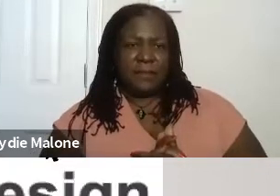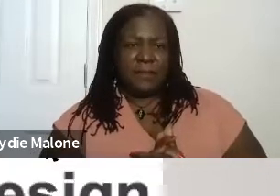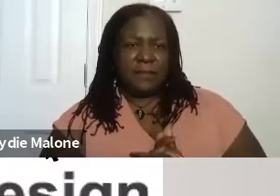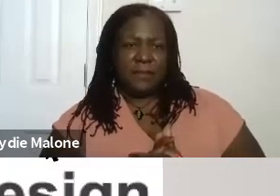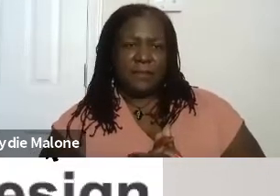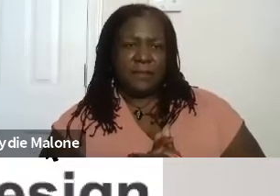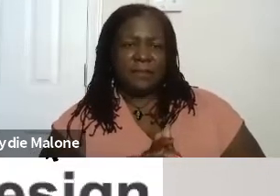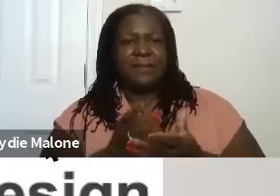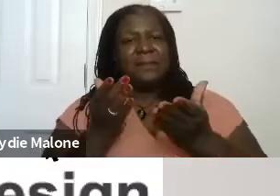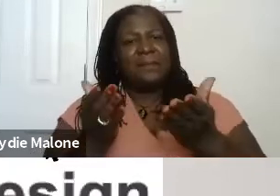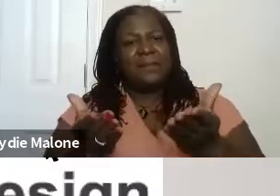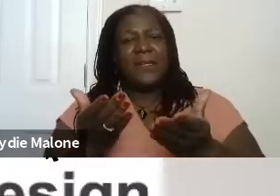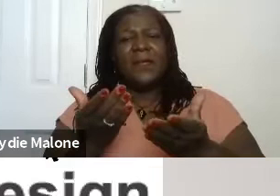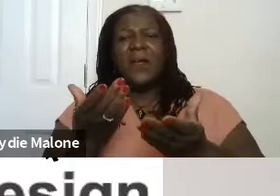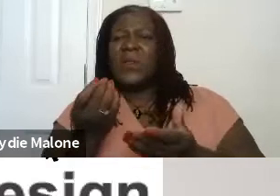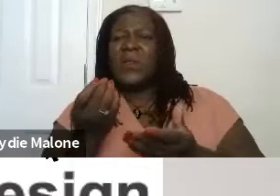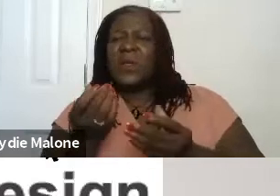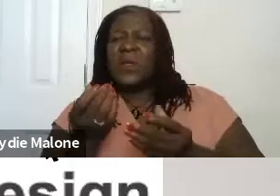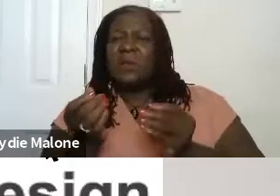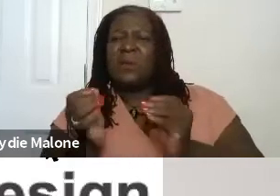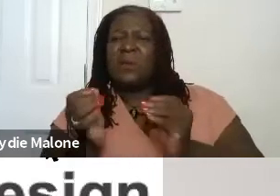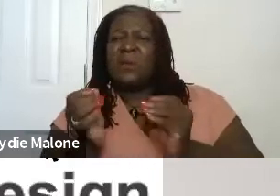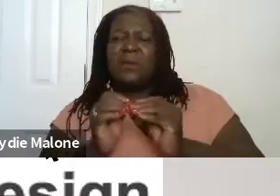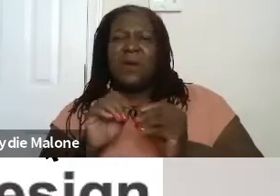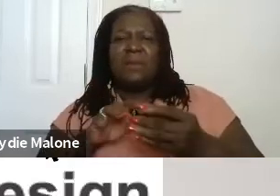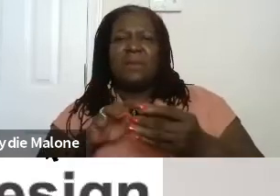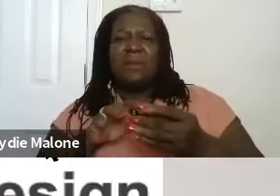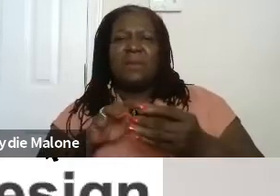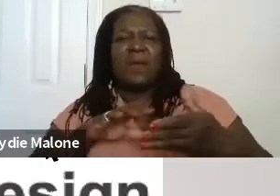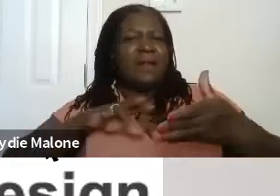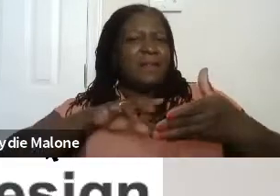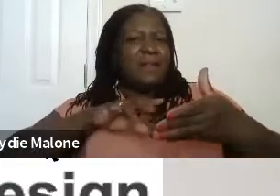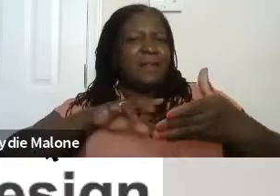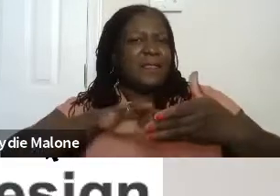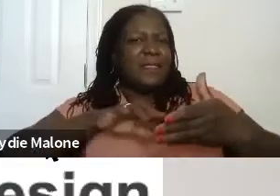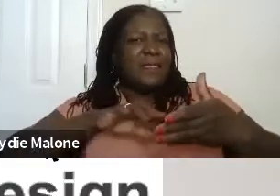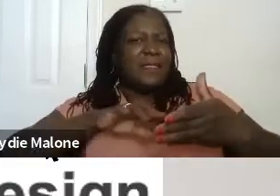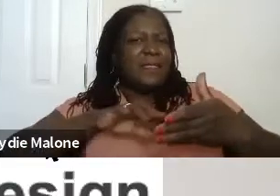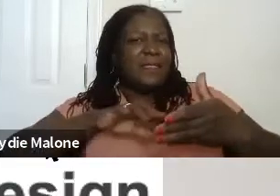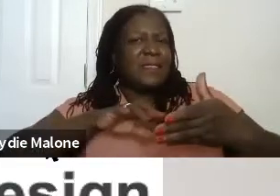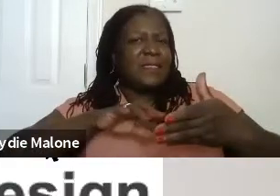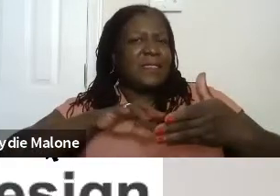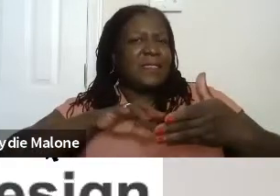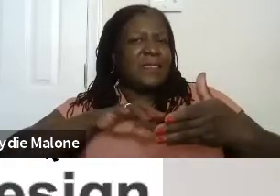about the study. The studies are ongoing for 2 to 4 year olds and 6 month to 24 month olds.